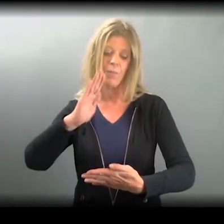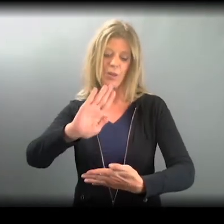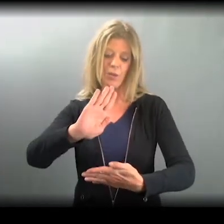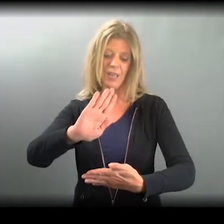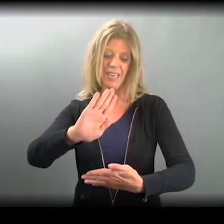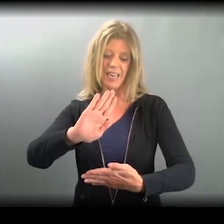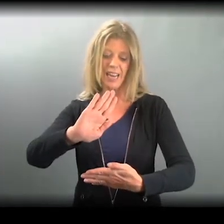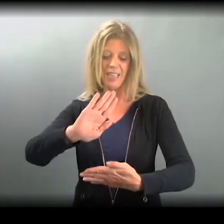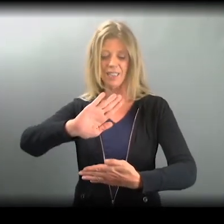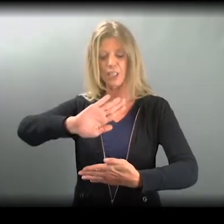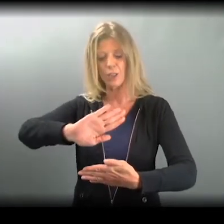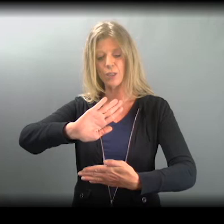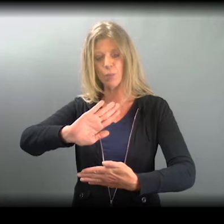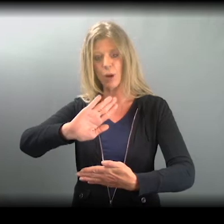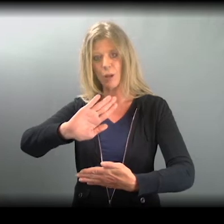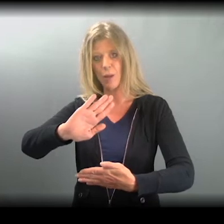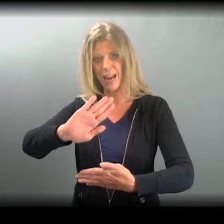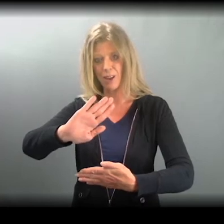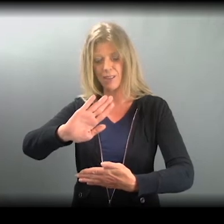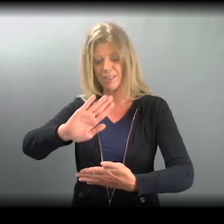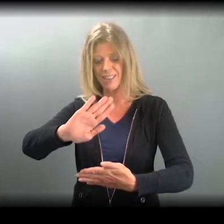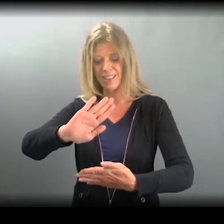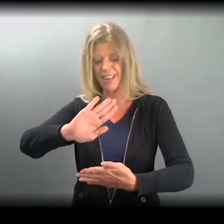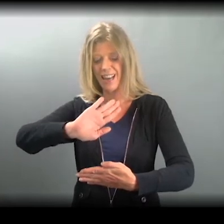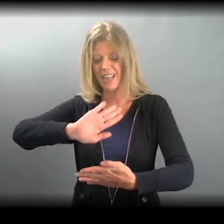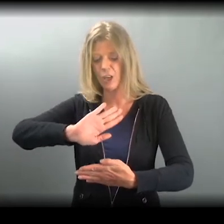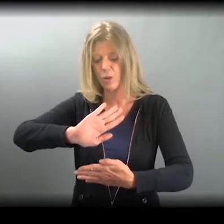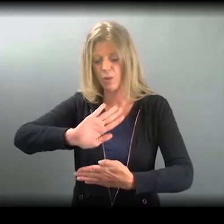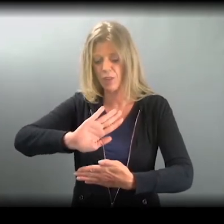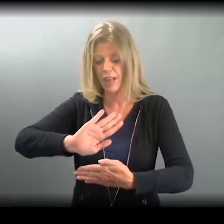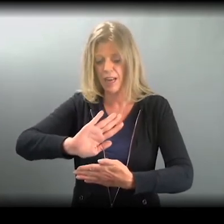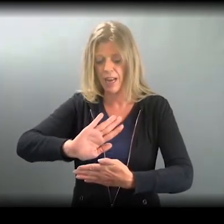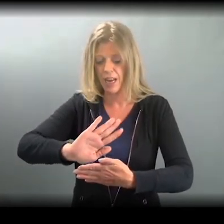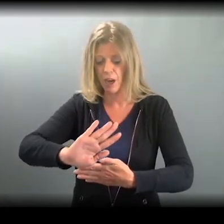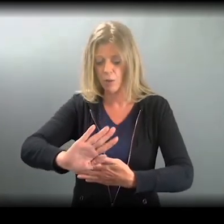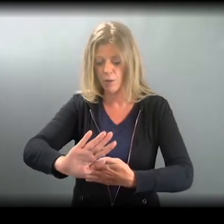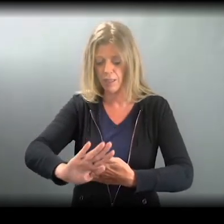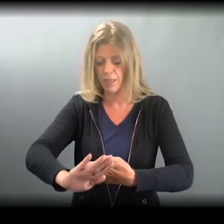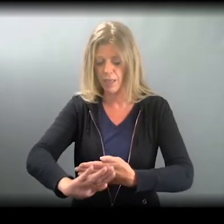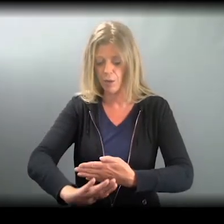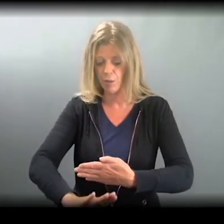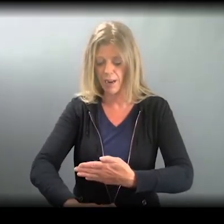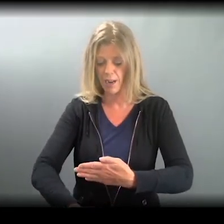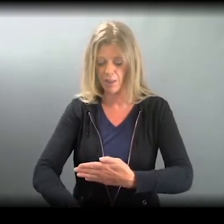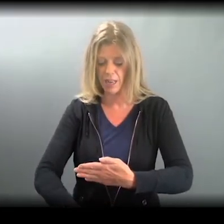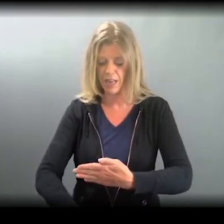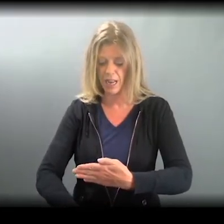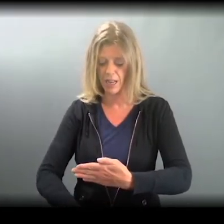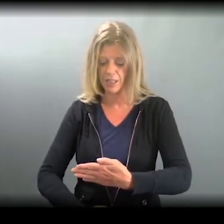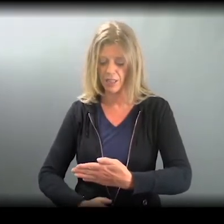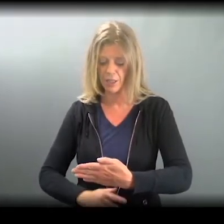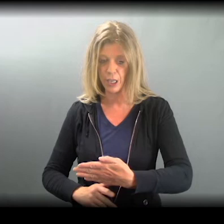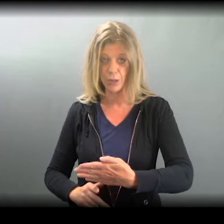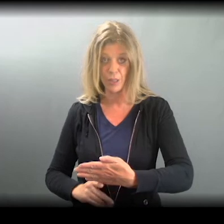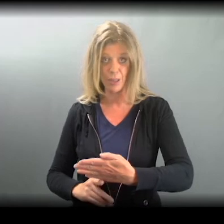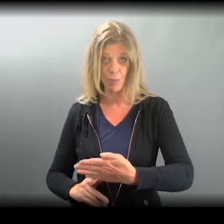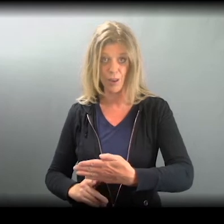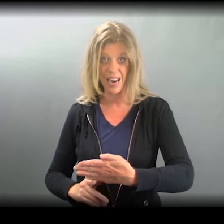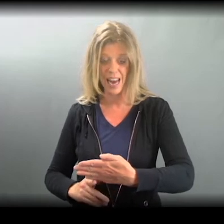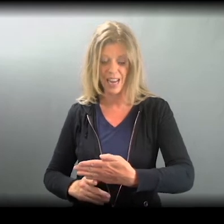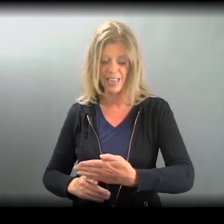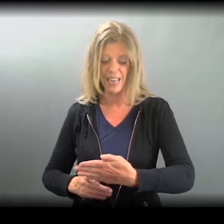Your lead hand starts palm out, and it goes out and around and under your support hand.